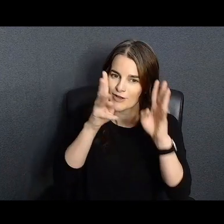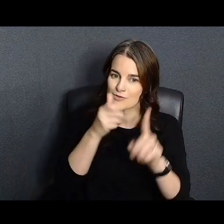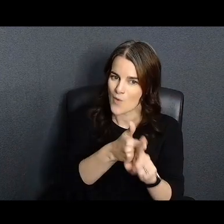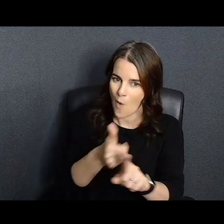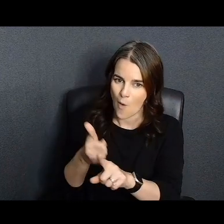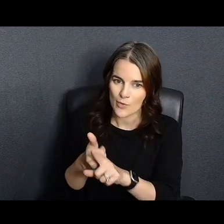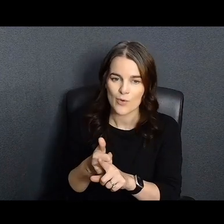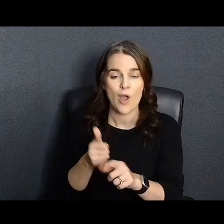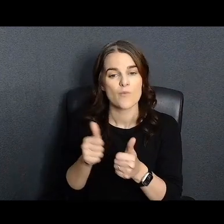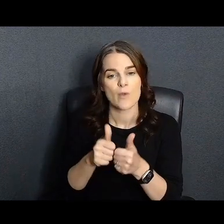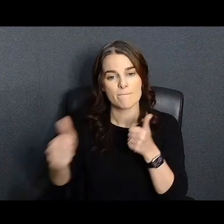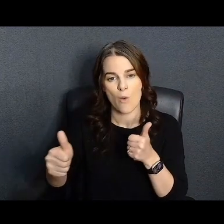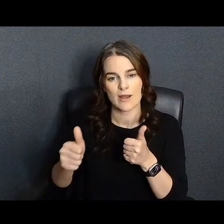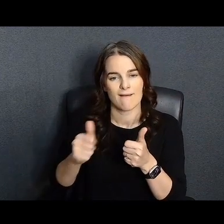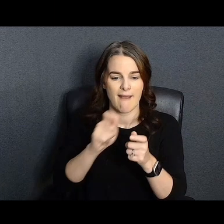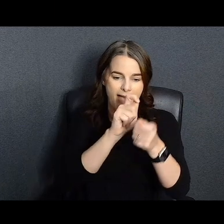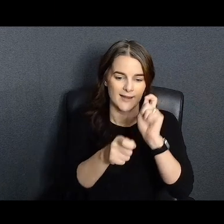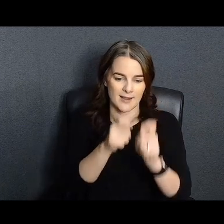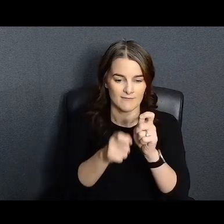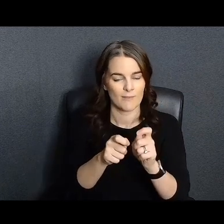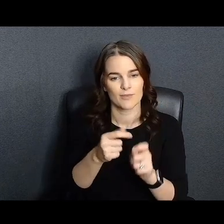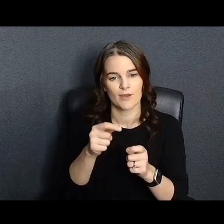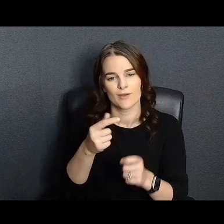from the Grid website too. Really cool app.